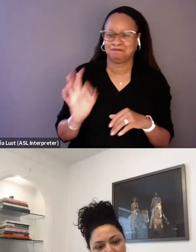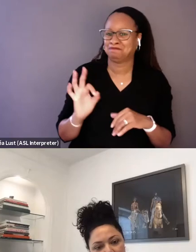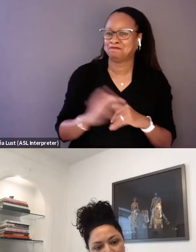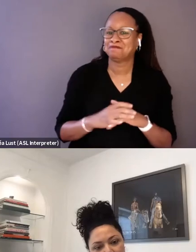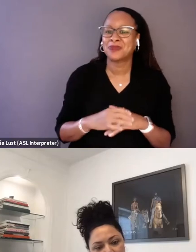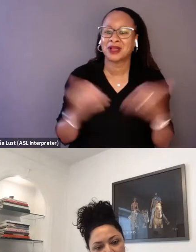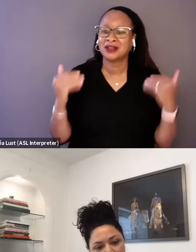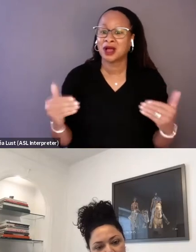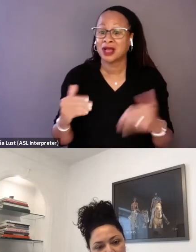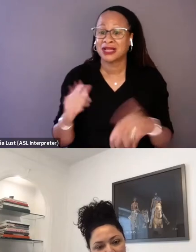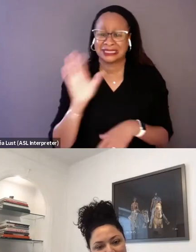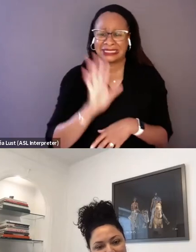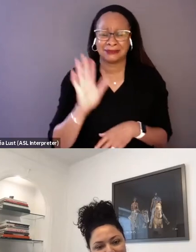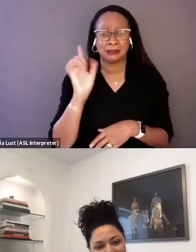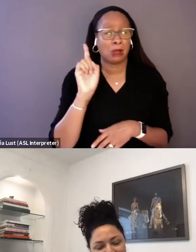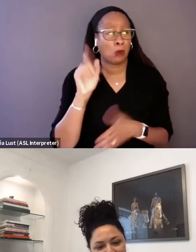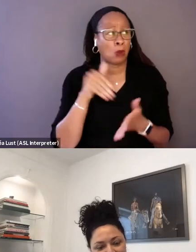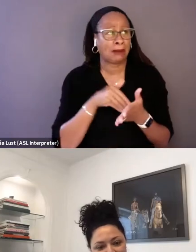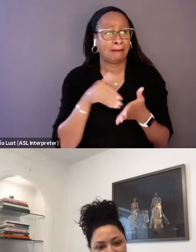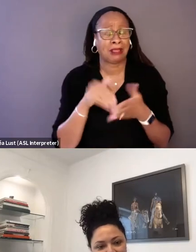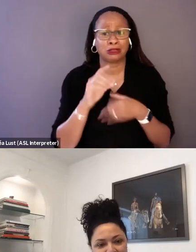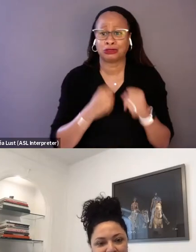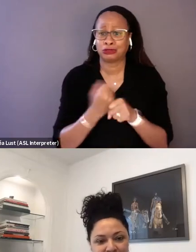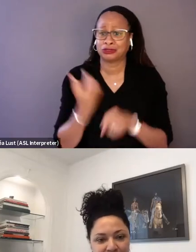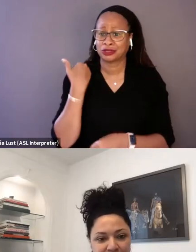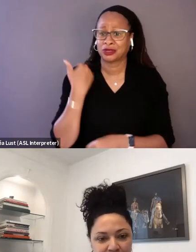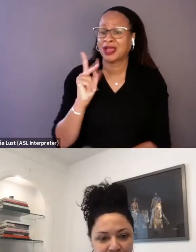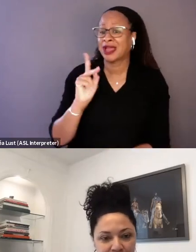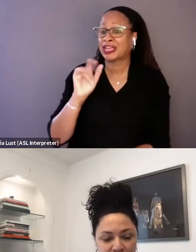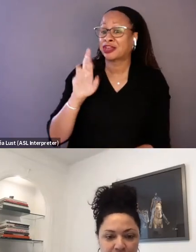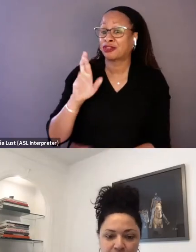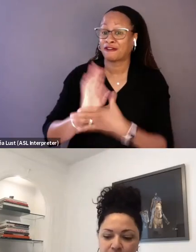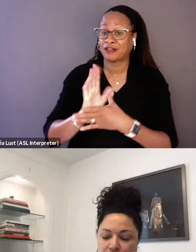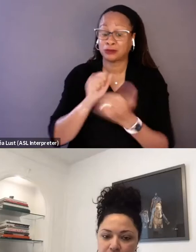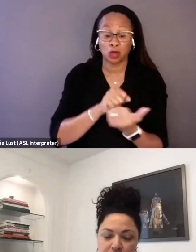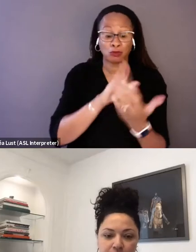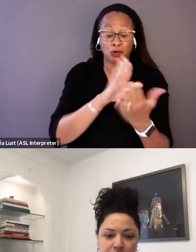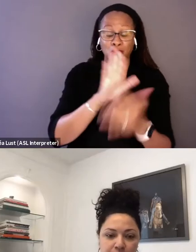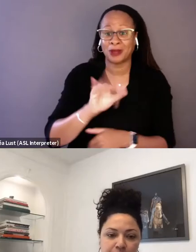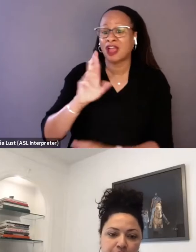like 1 million years ago now, Killer Films was approached by Refinery 29